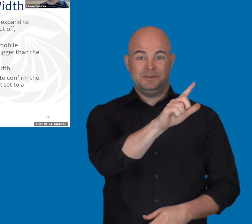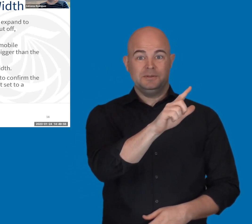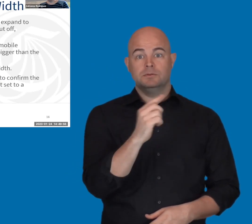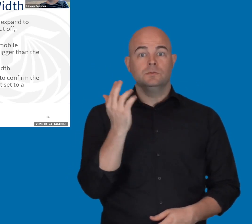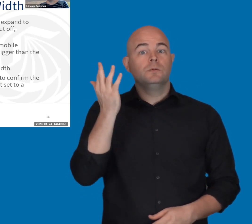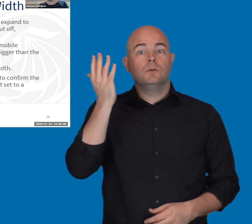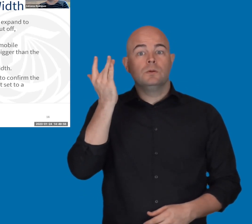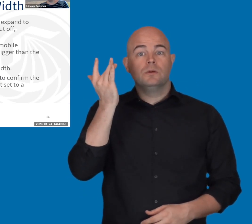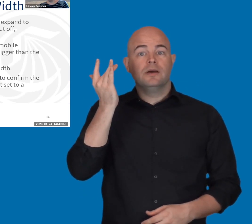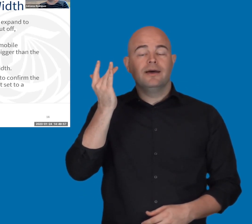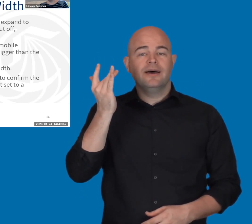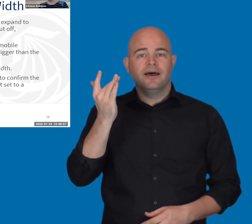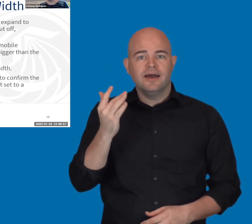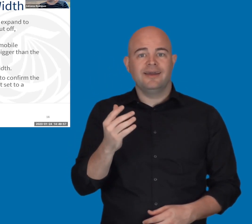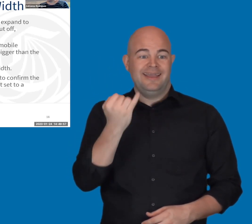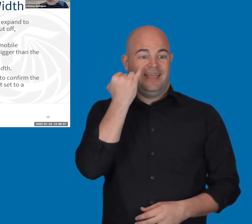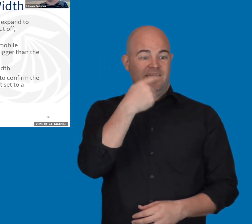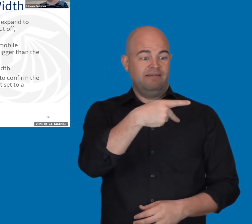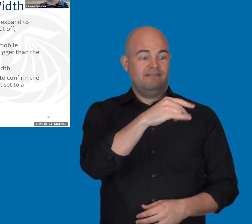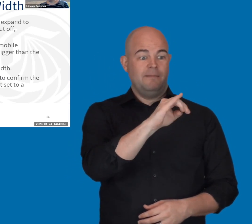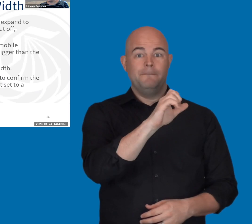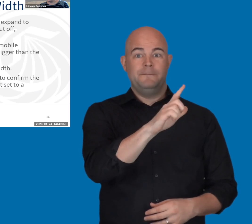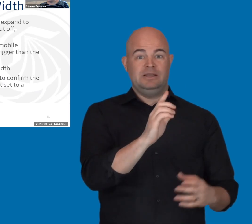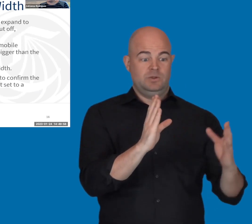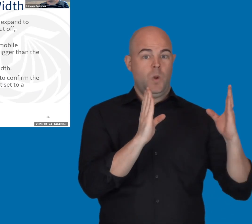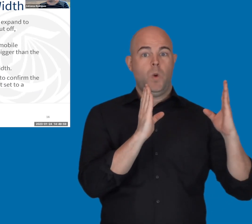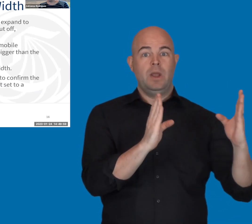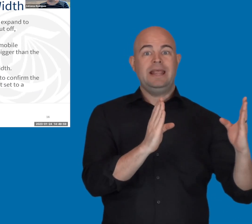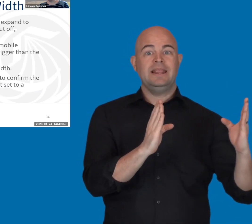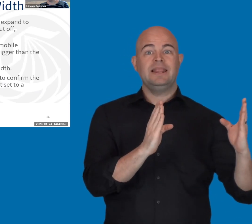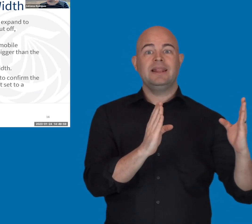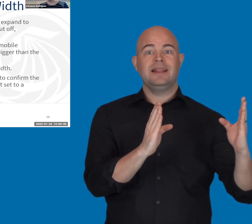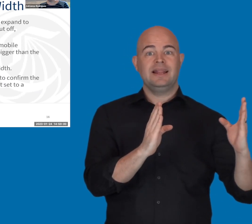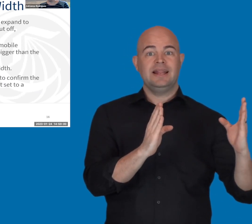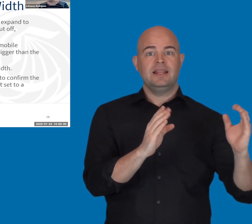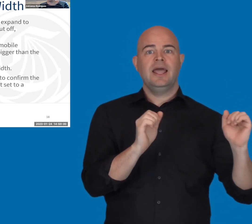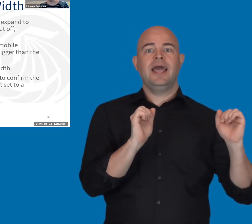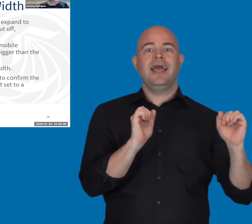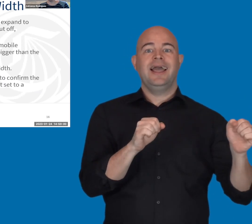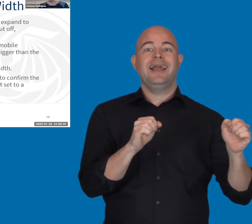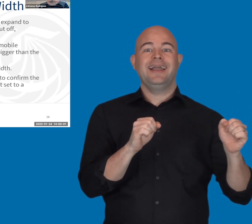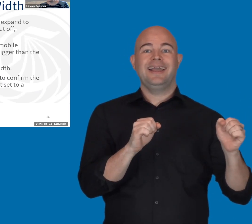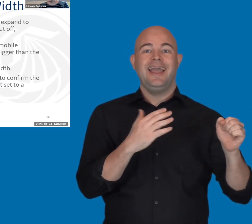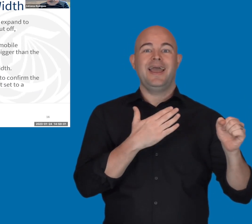that a static pixel width can get caught off depending on your device.